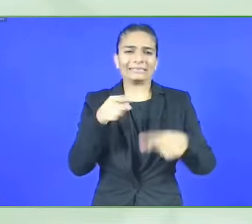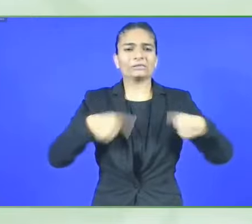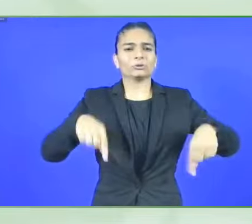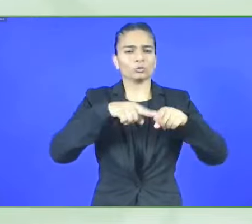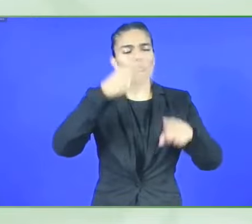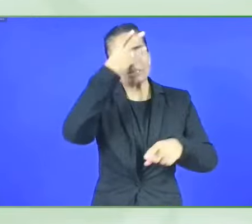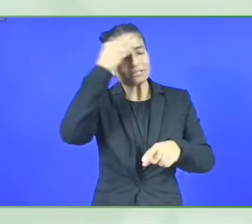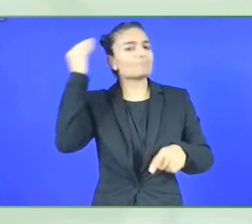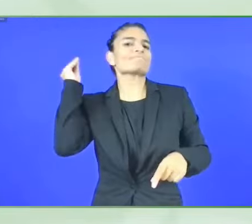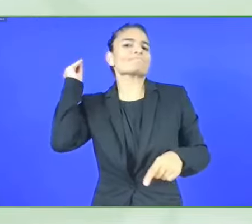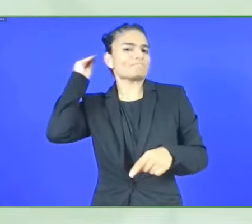its own.